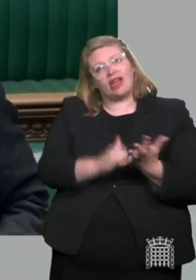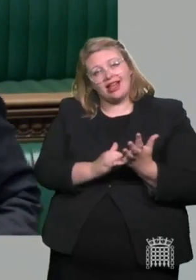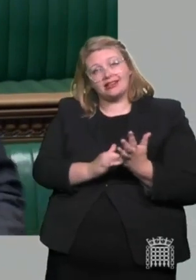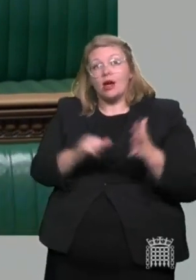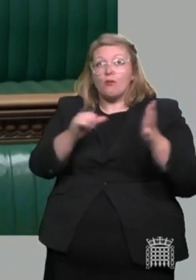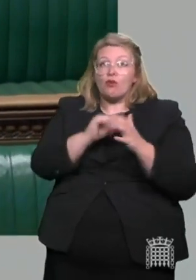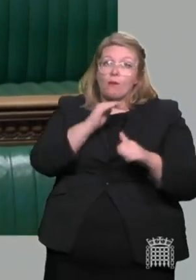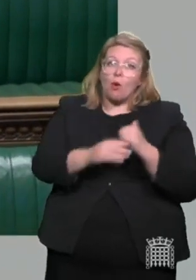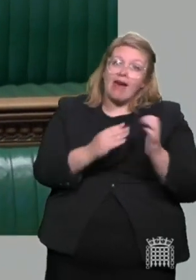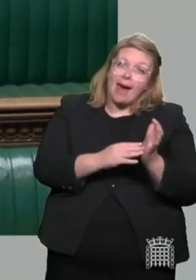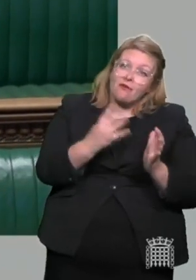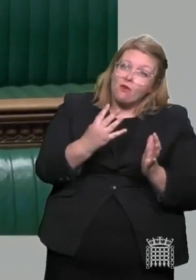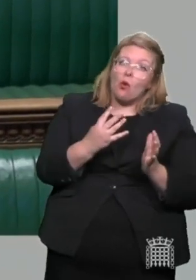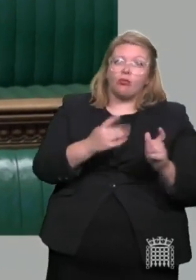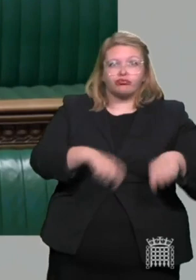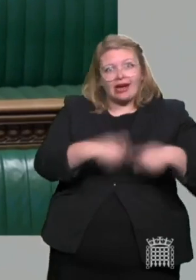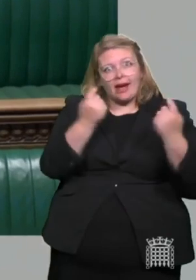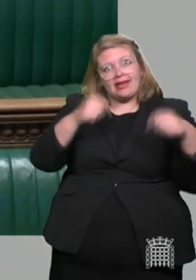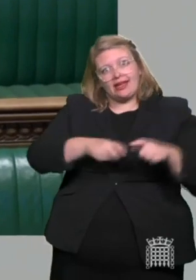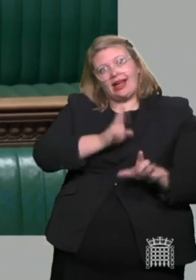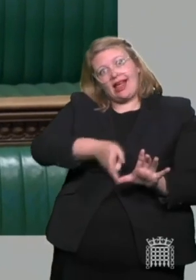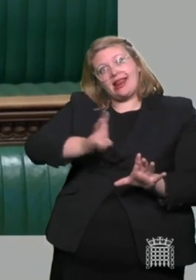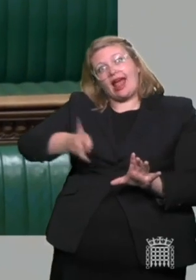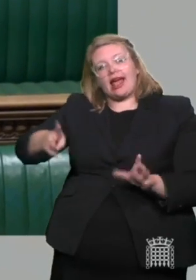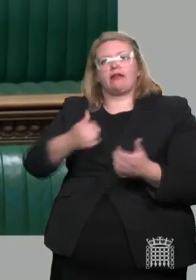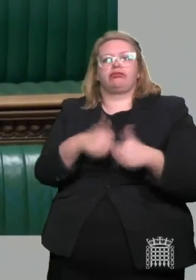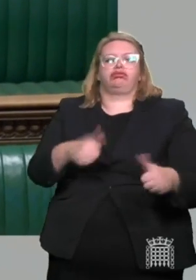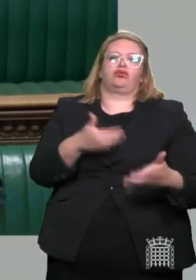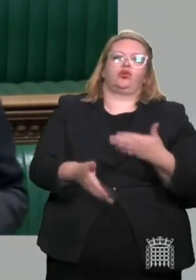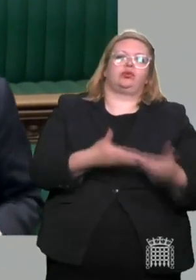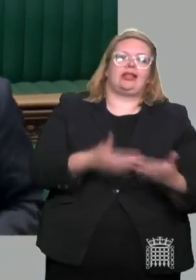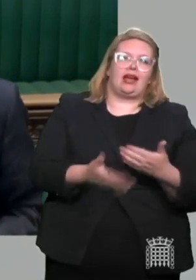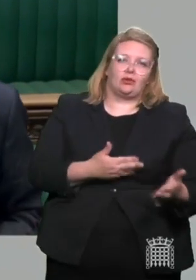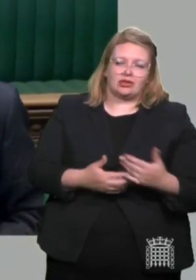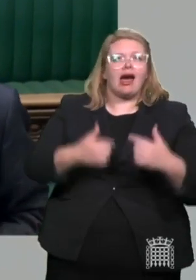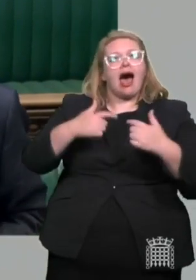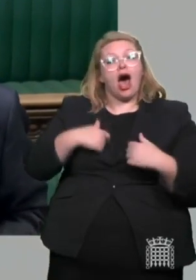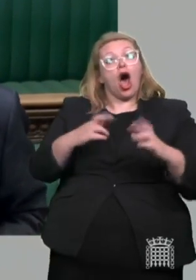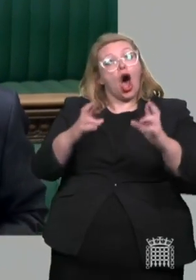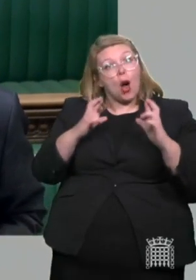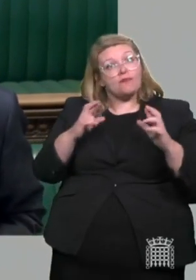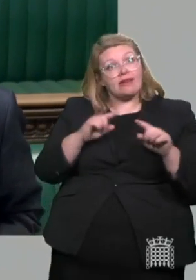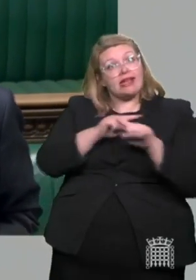have spoken about so movingly many times in this Chamber. I hope that people will avoid voting